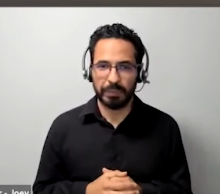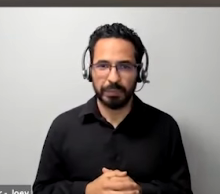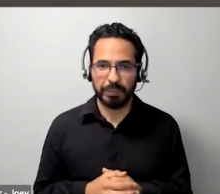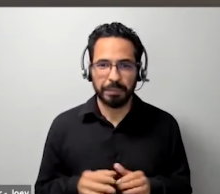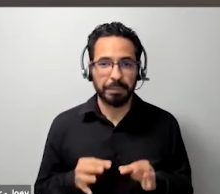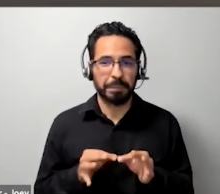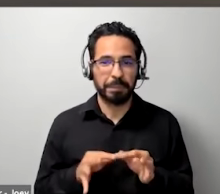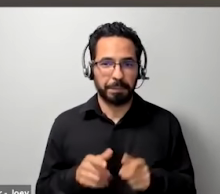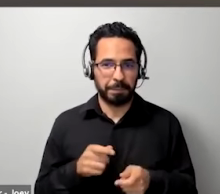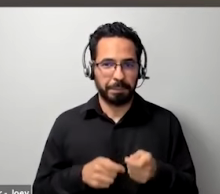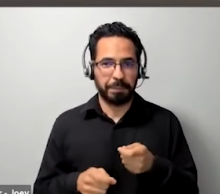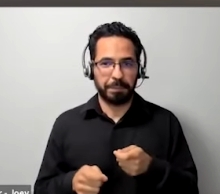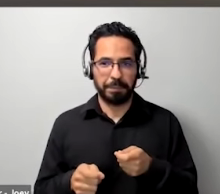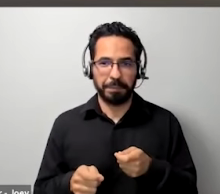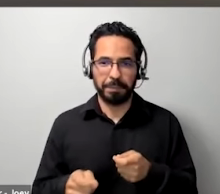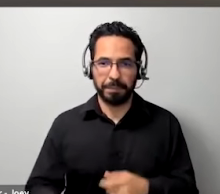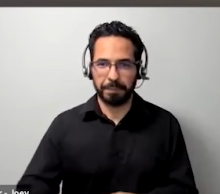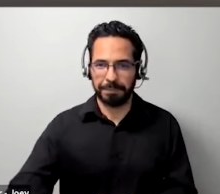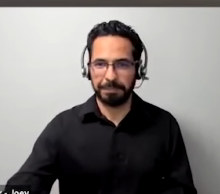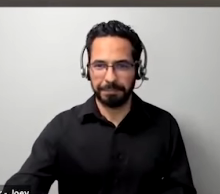Does anybody want to go first?